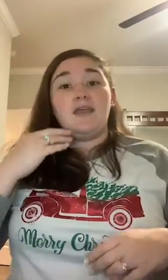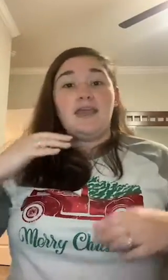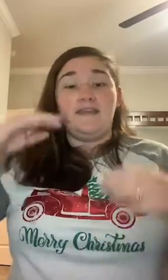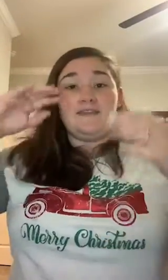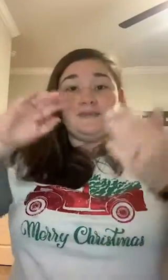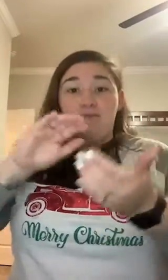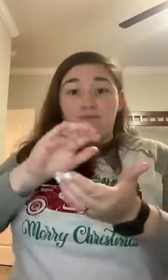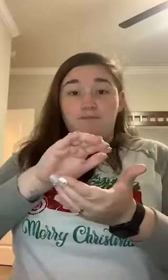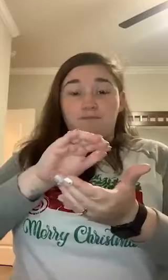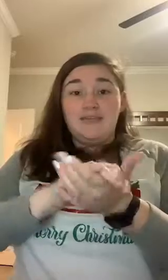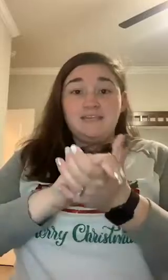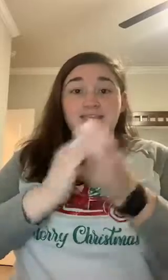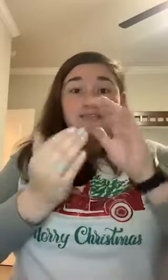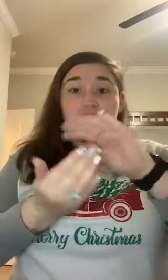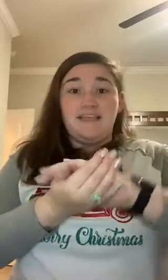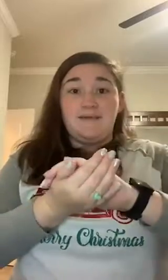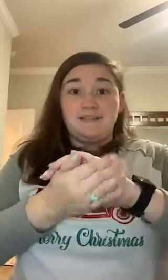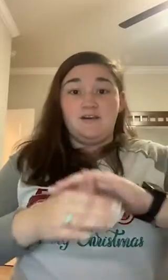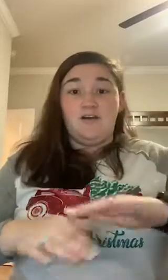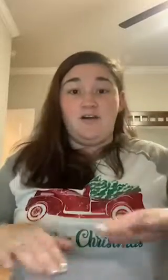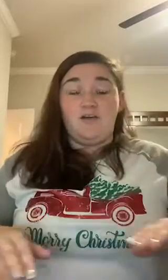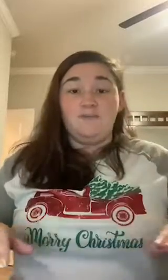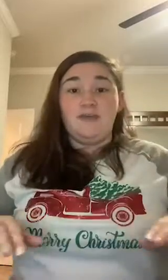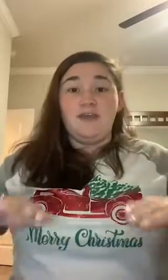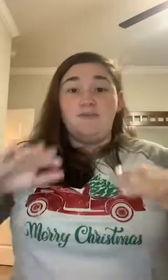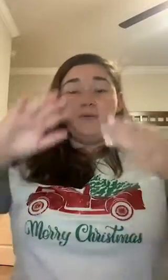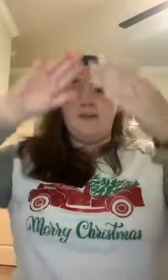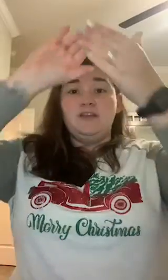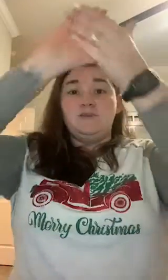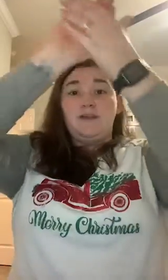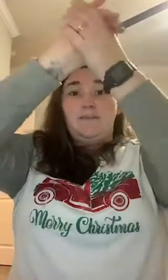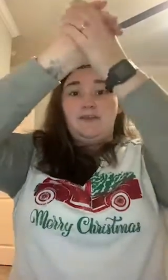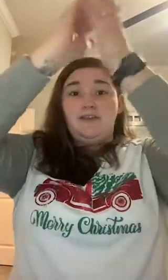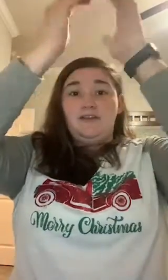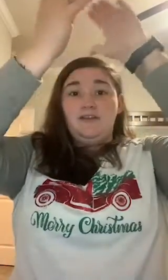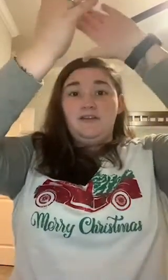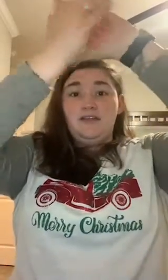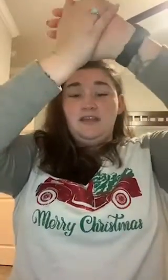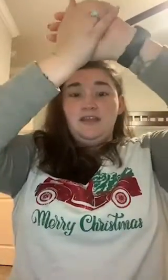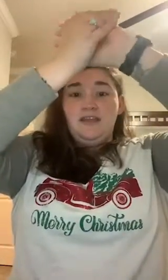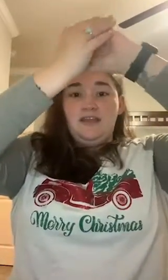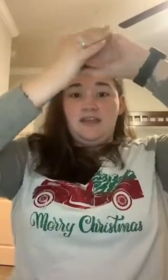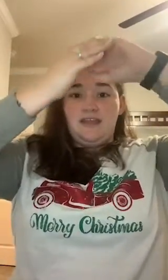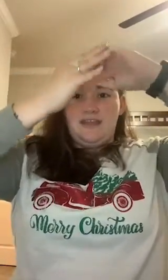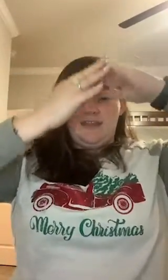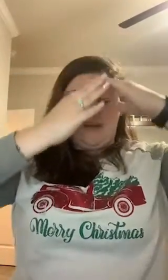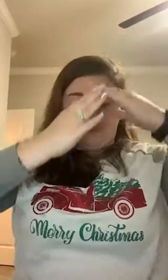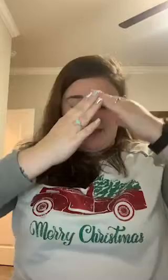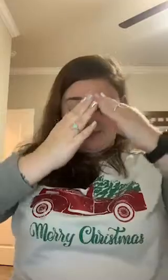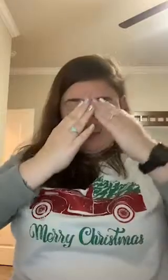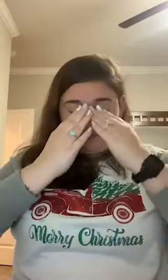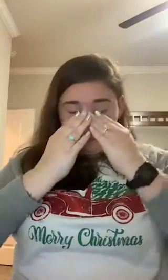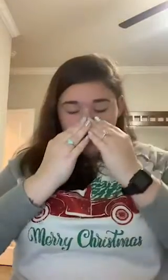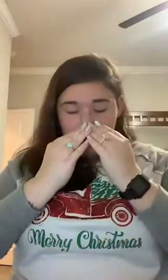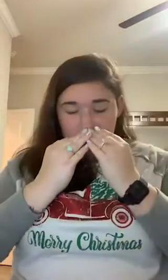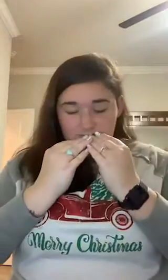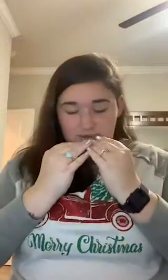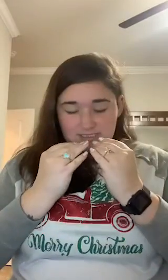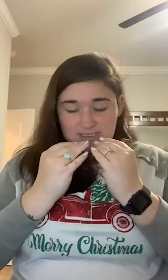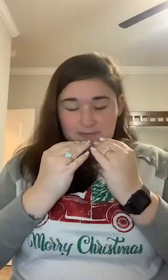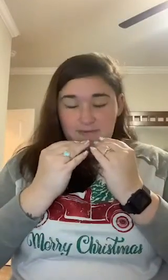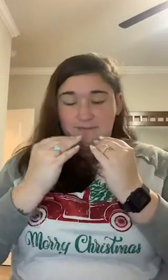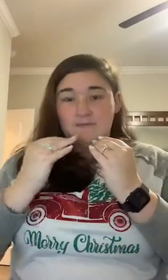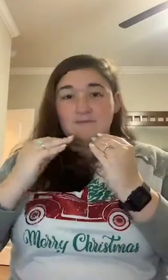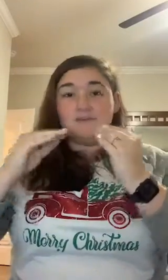and then peace is the same as calm but we're going to do it up here and come down into our sleep so